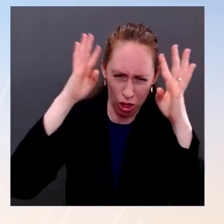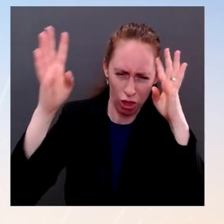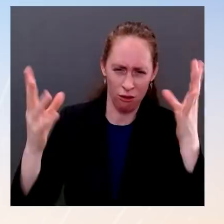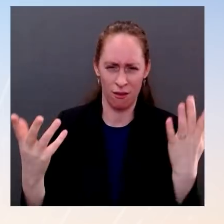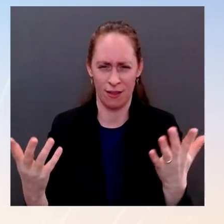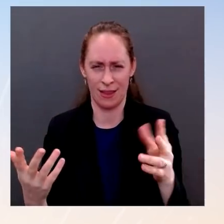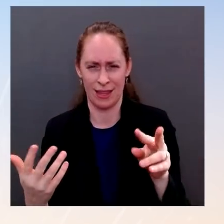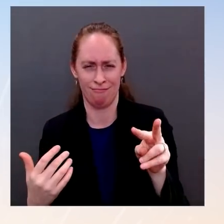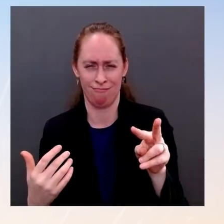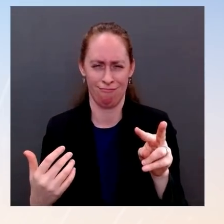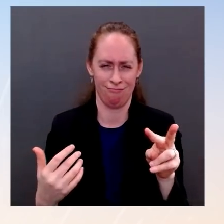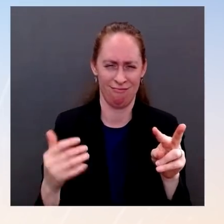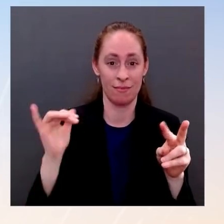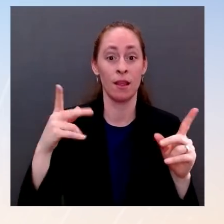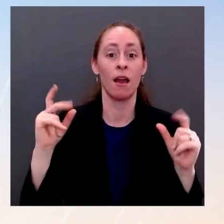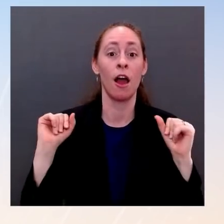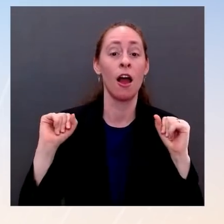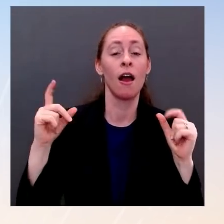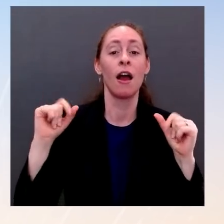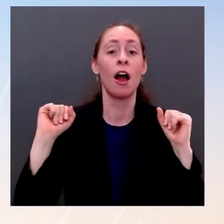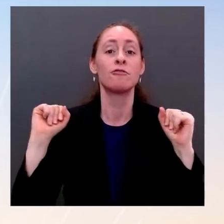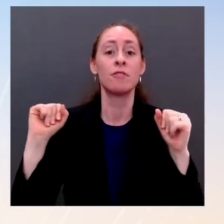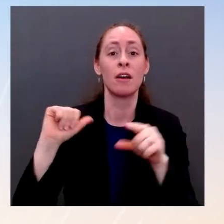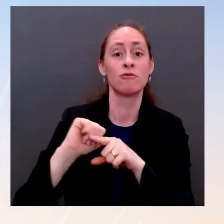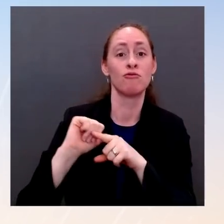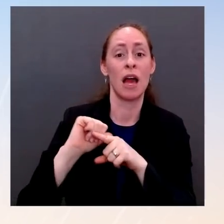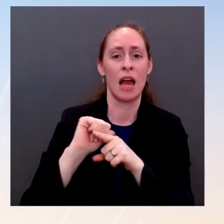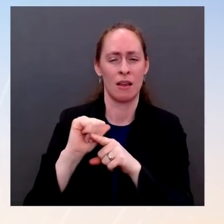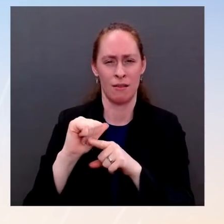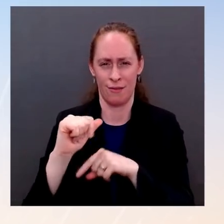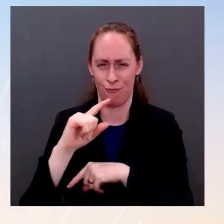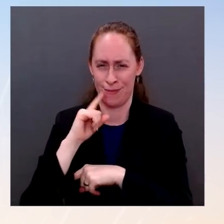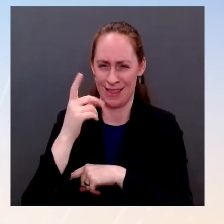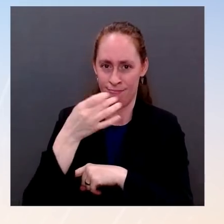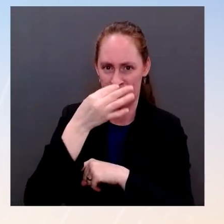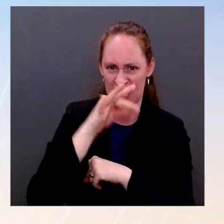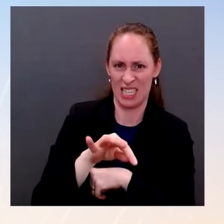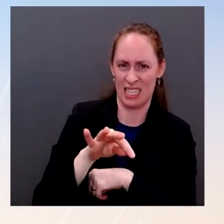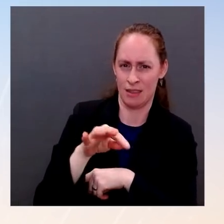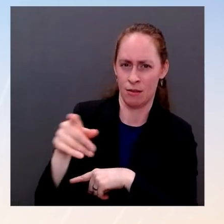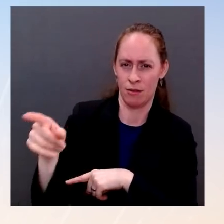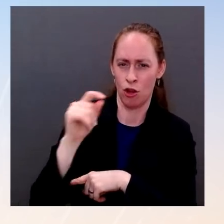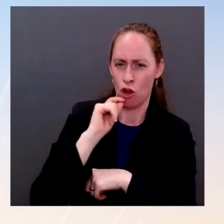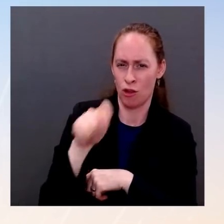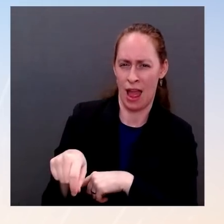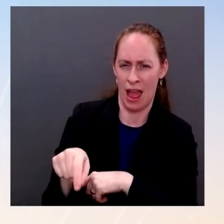I would first say that we believe -- we continue to believe, as you heard our Secretary of State say yesterday,